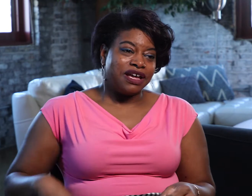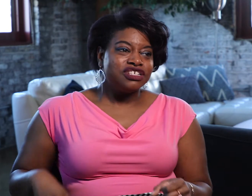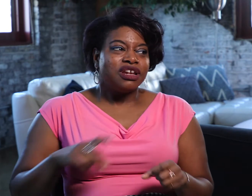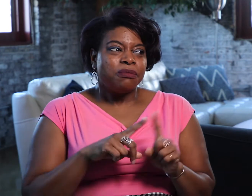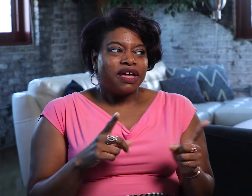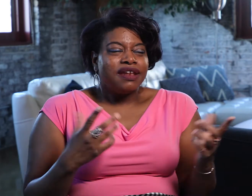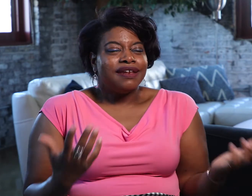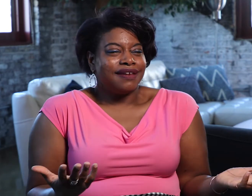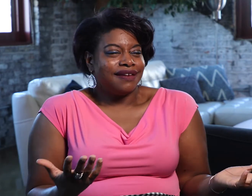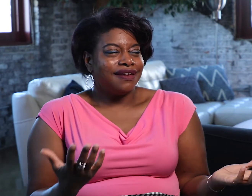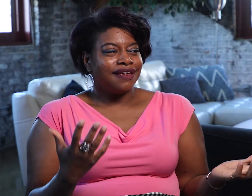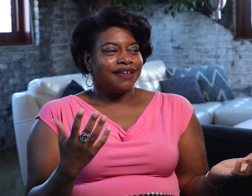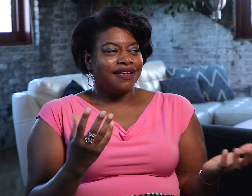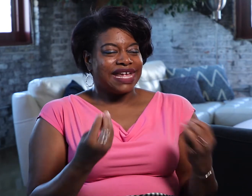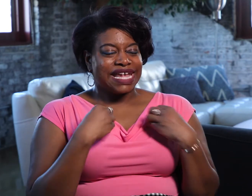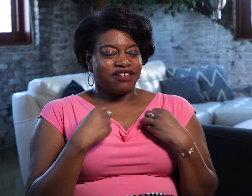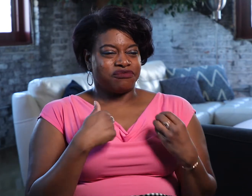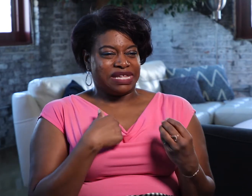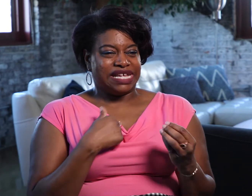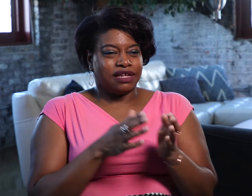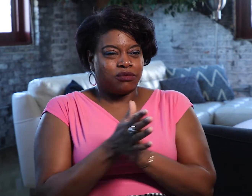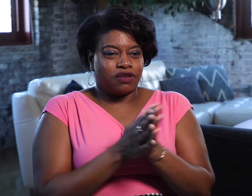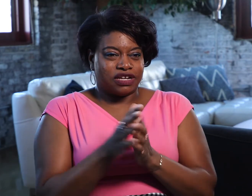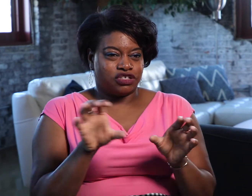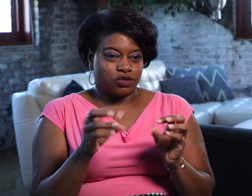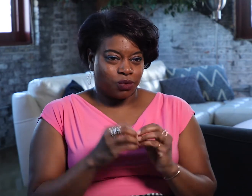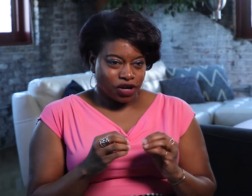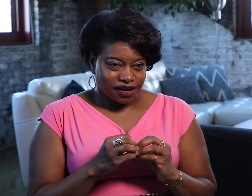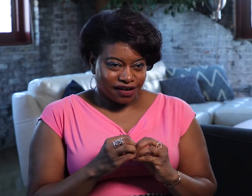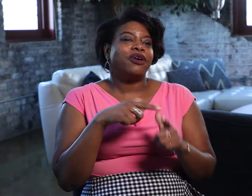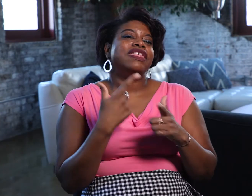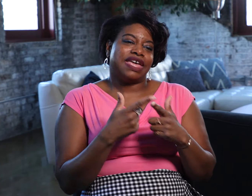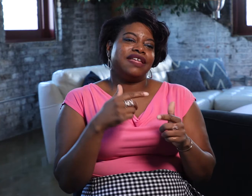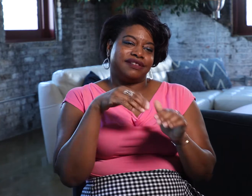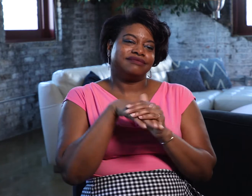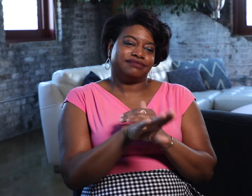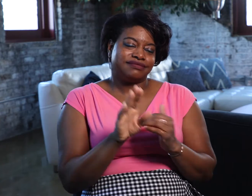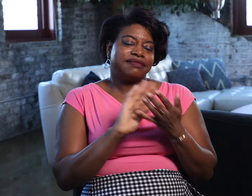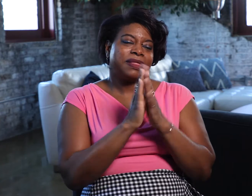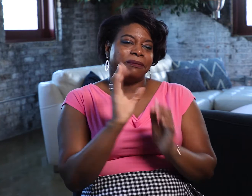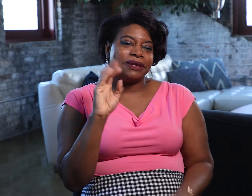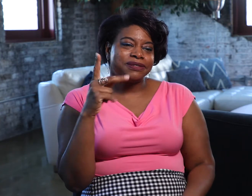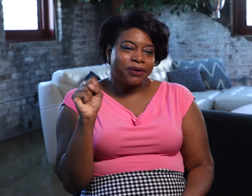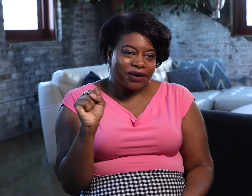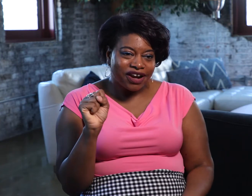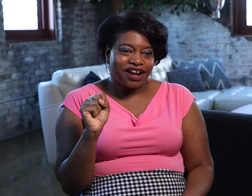Now, I didn't win the pageant, but it gave me the motivation to do more. Then I joined the Peace Corps, which